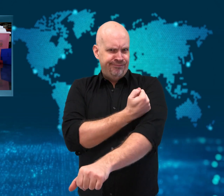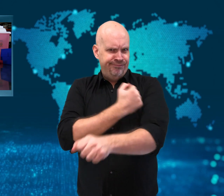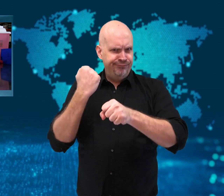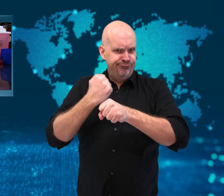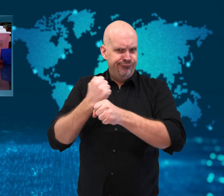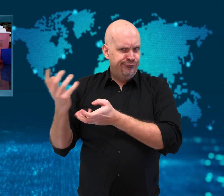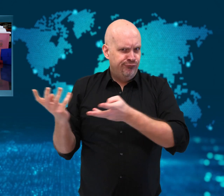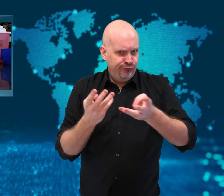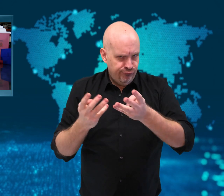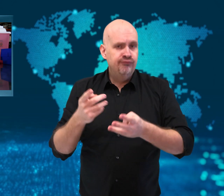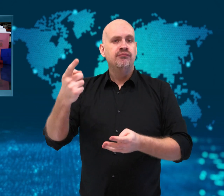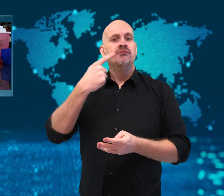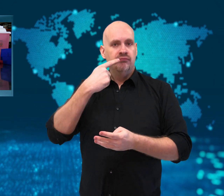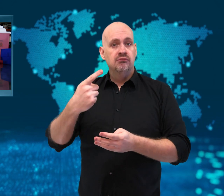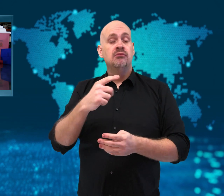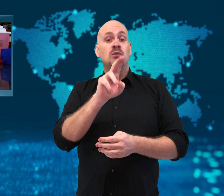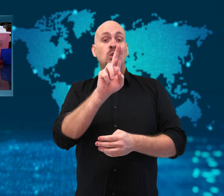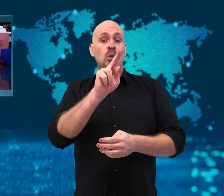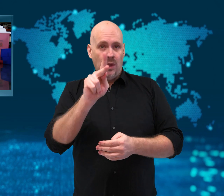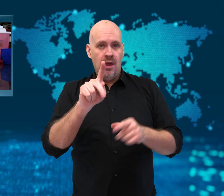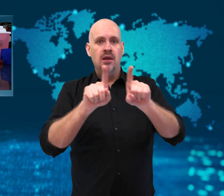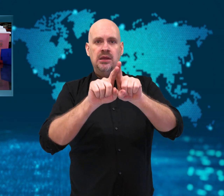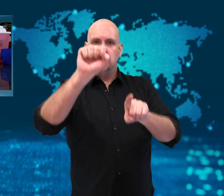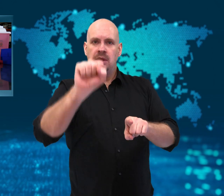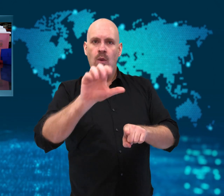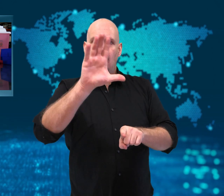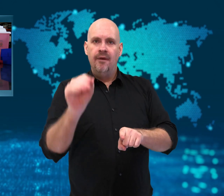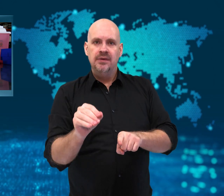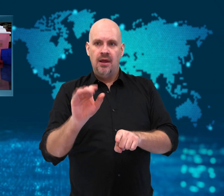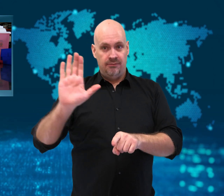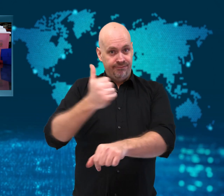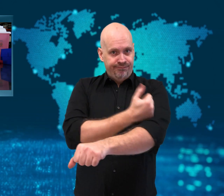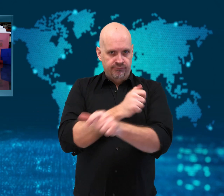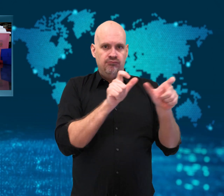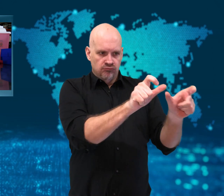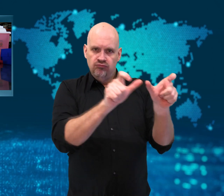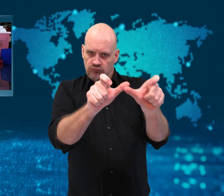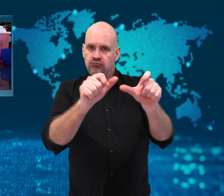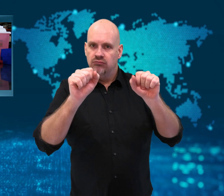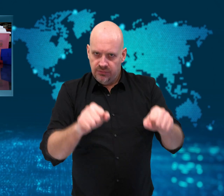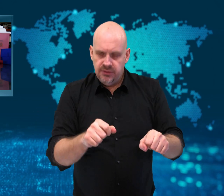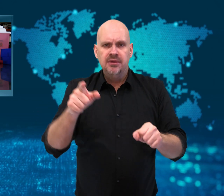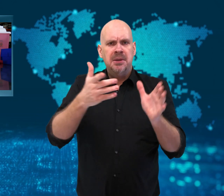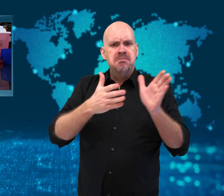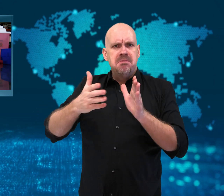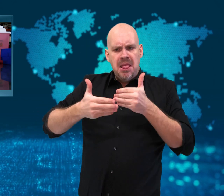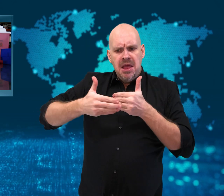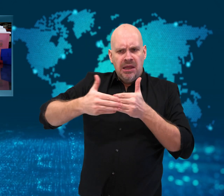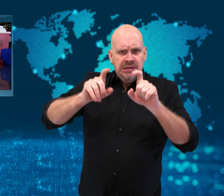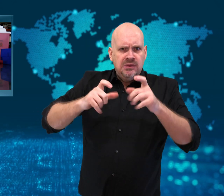Moderna said that its vaccine does protect individuals against the